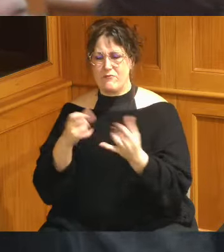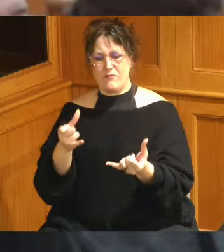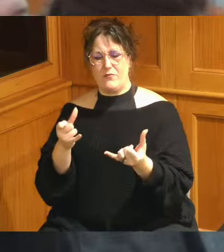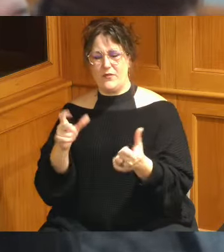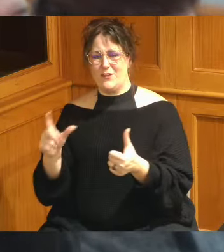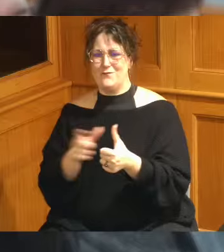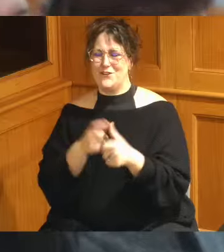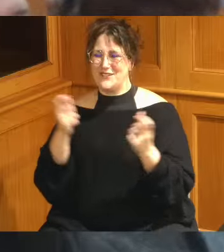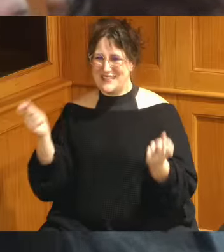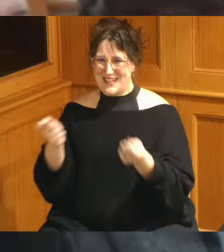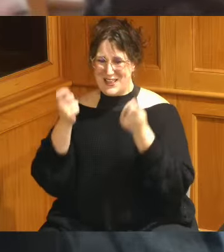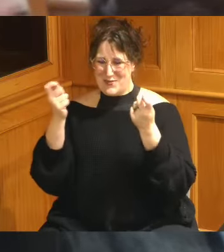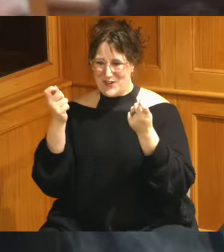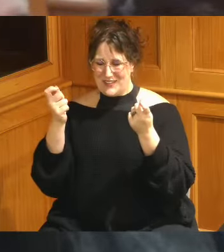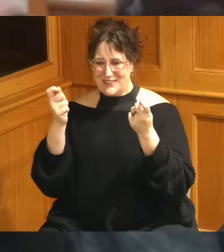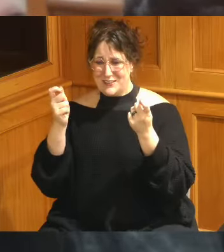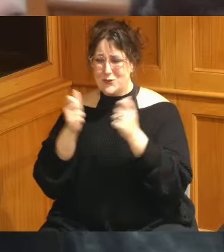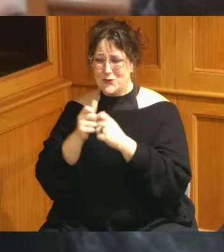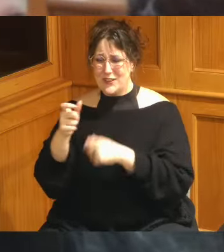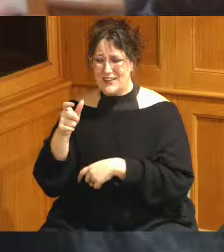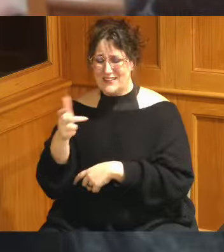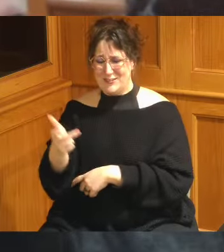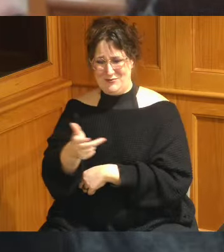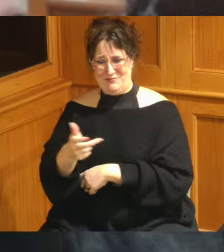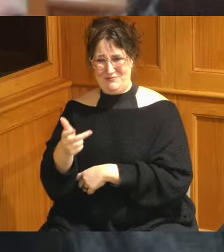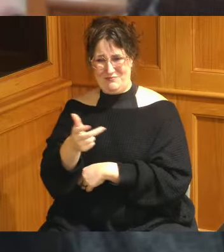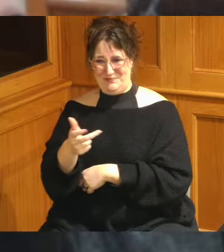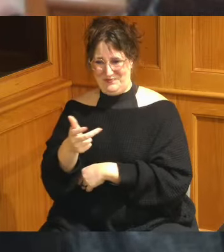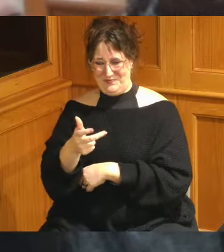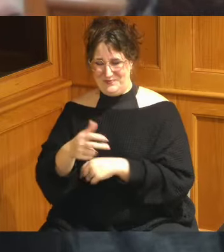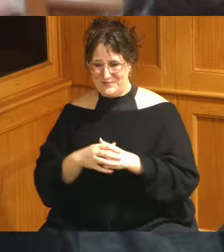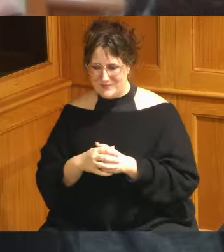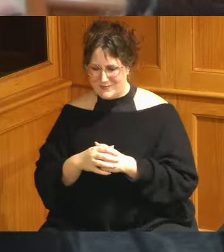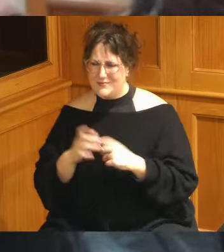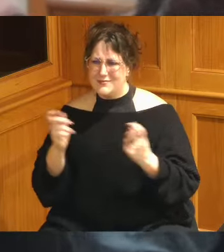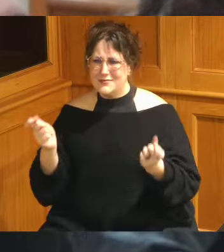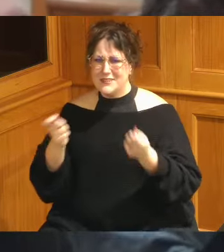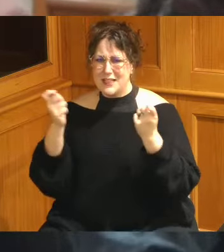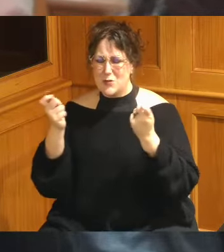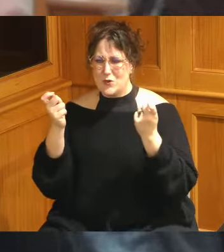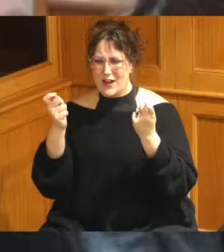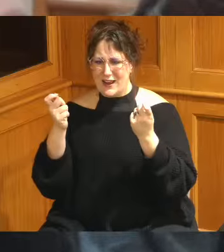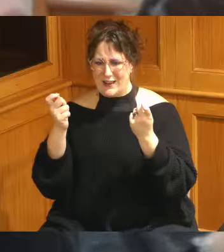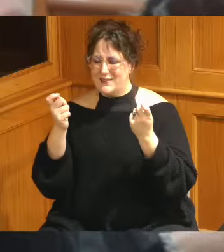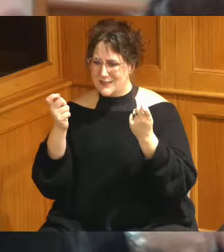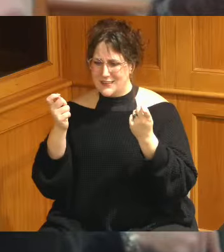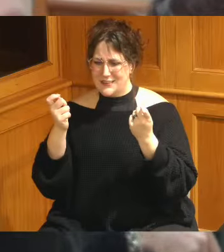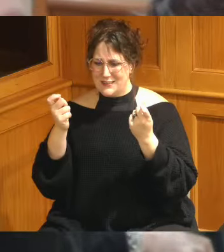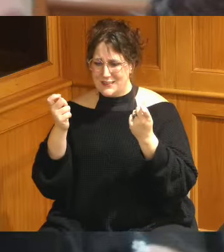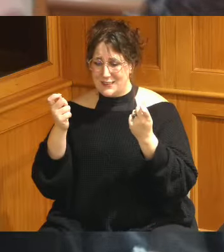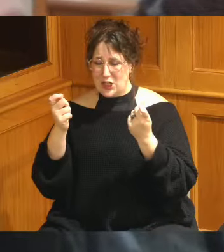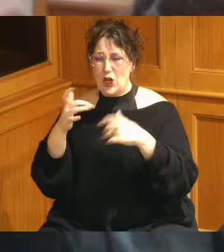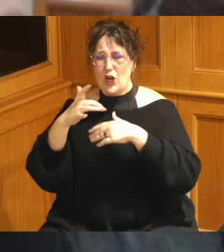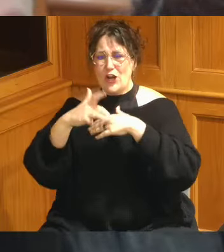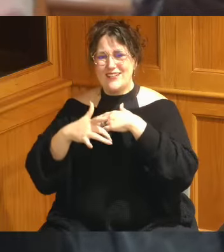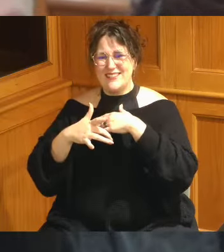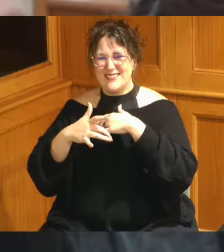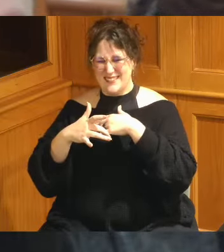celebrate with all of you Administrators. I'm celebrating in advance simply because as our